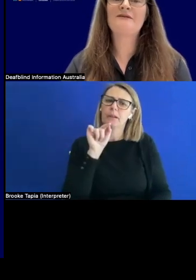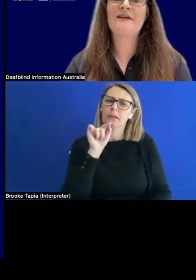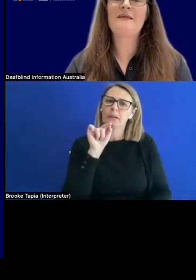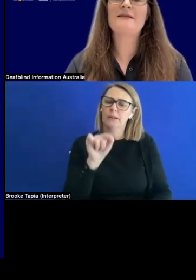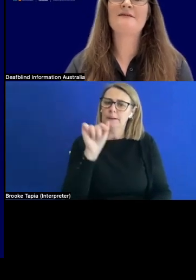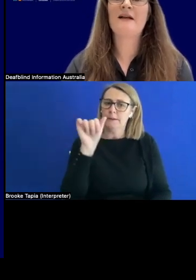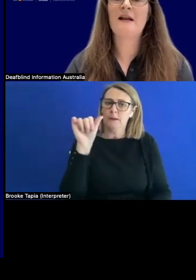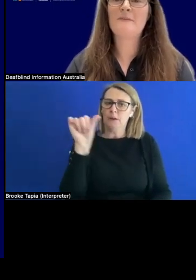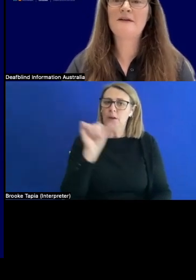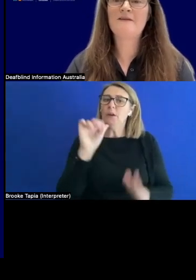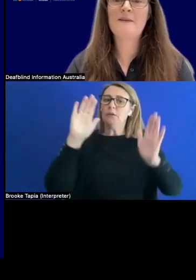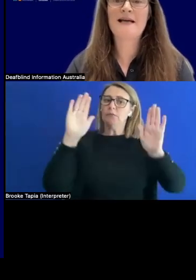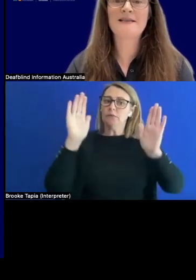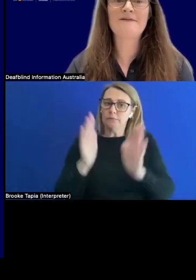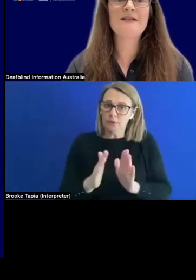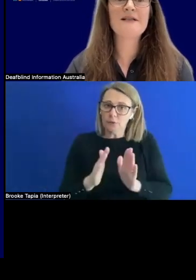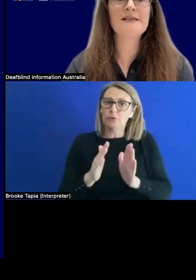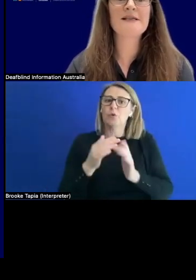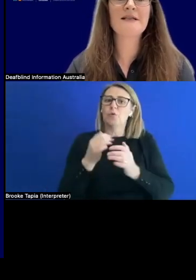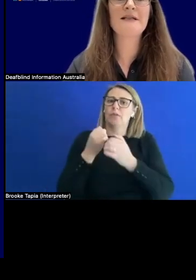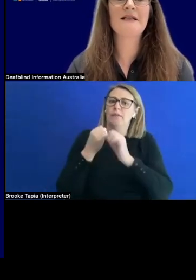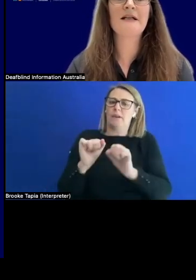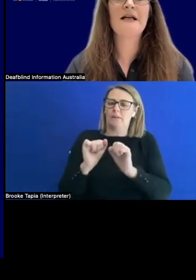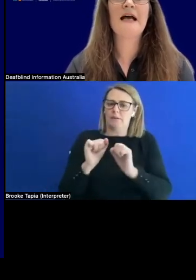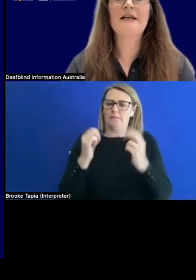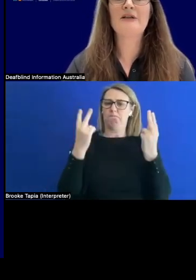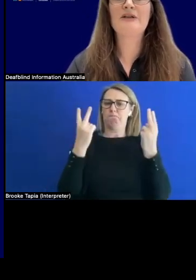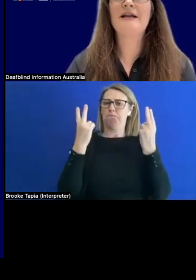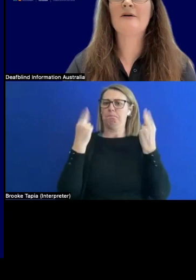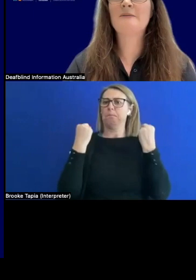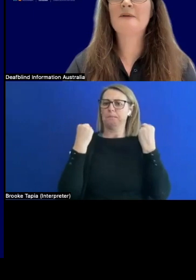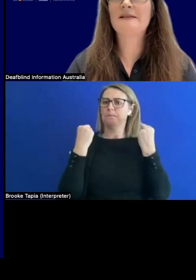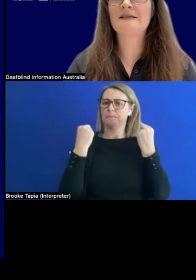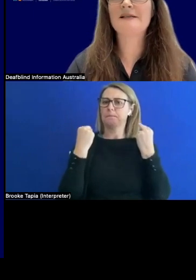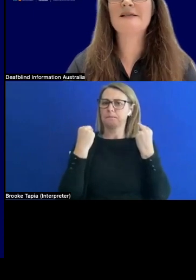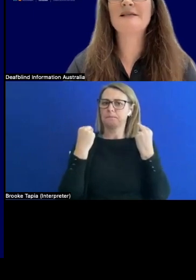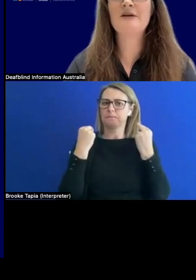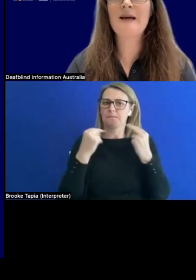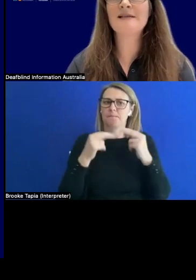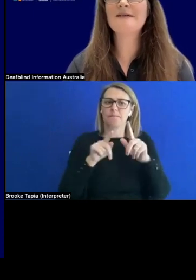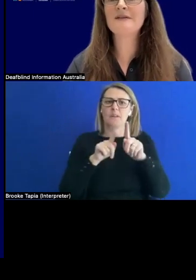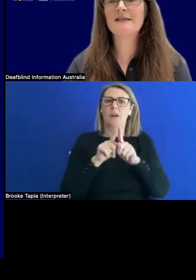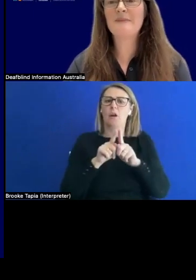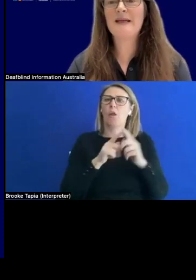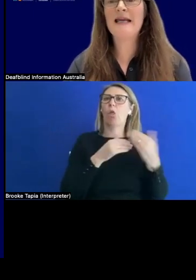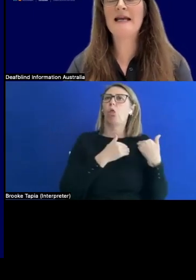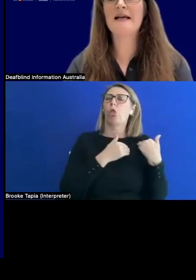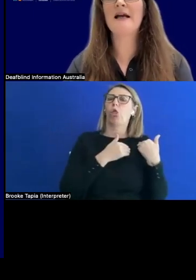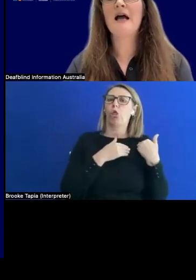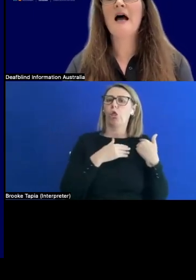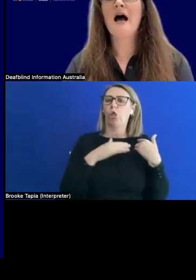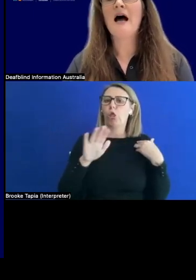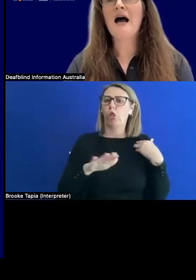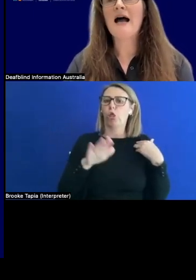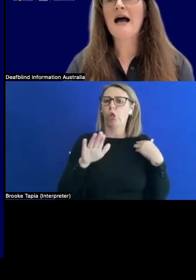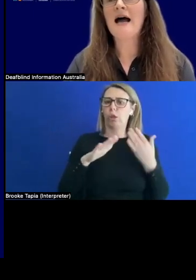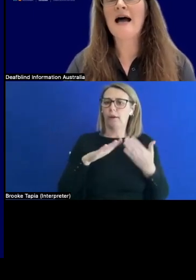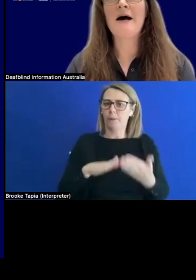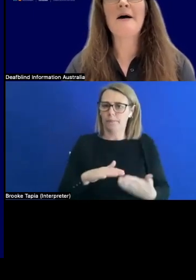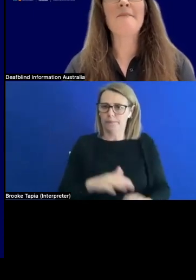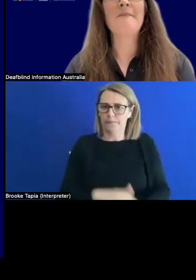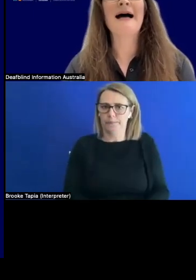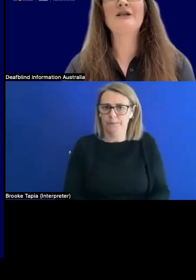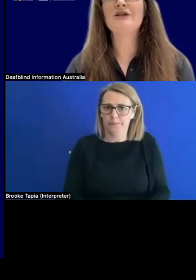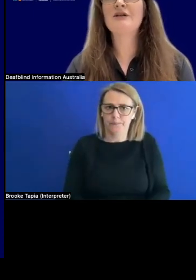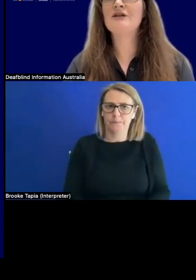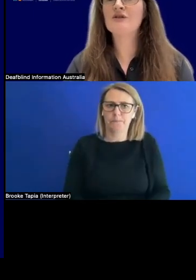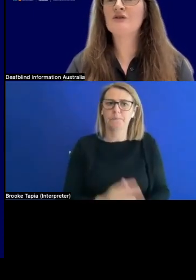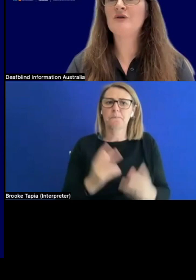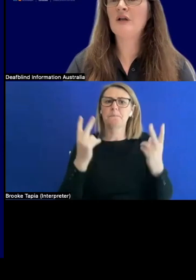prevent the development of passiveness and learned helplessness. So passiveness being “I don’t do a